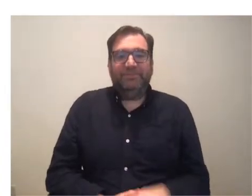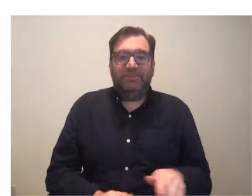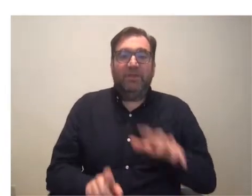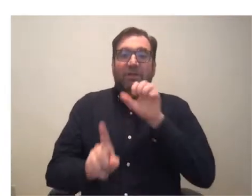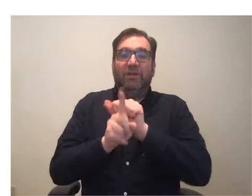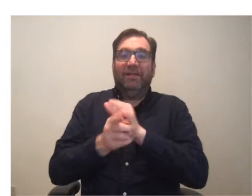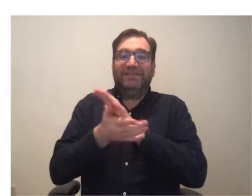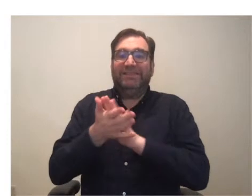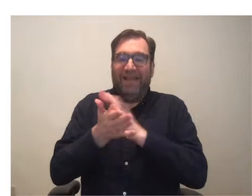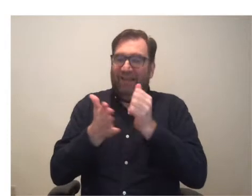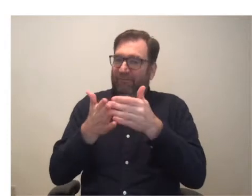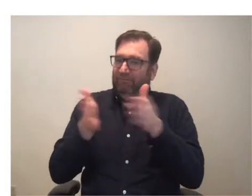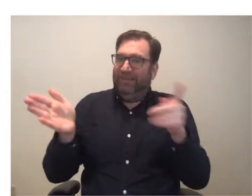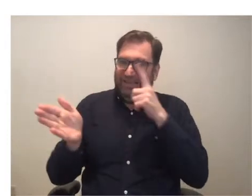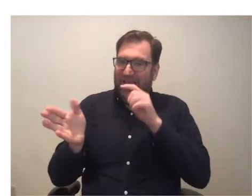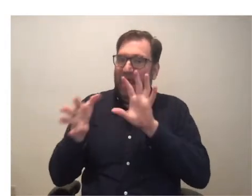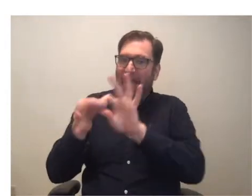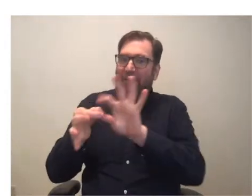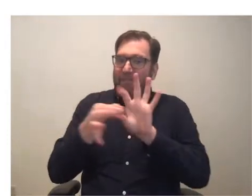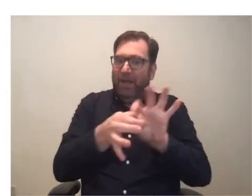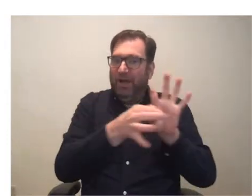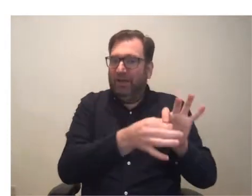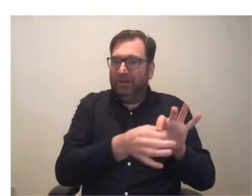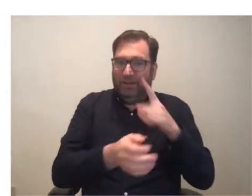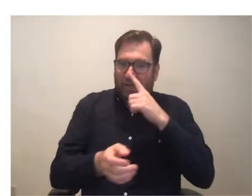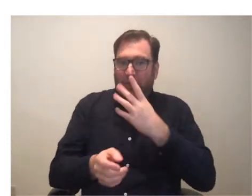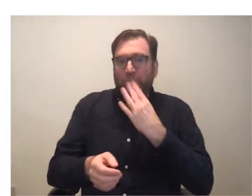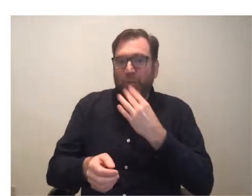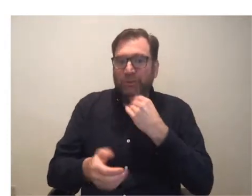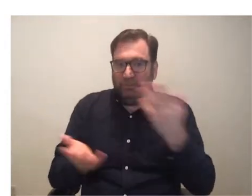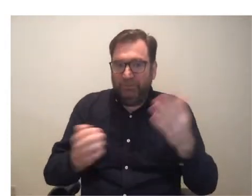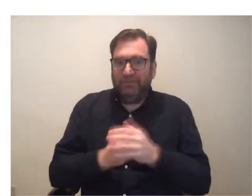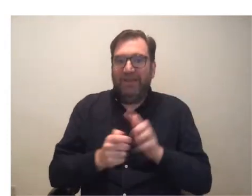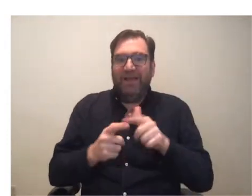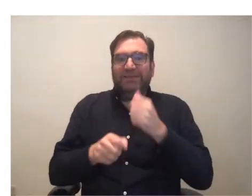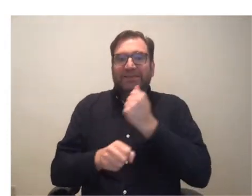This ability to spot signs has a broad range of applications.